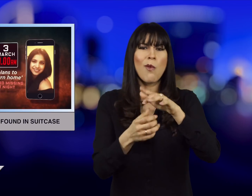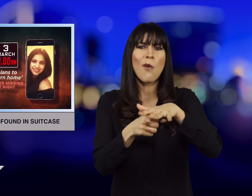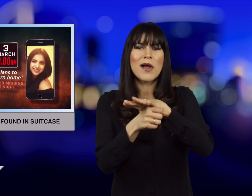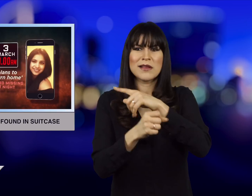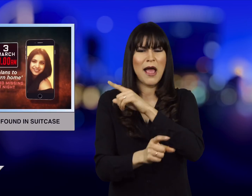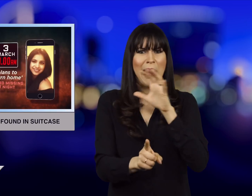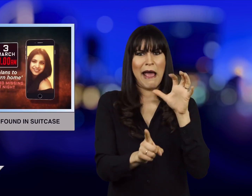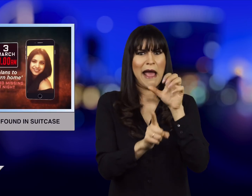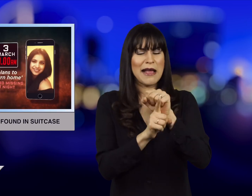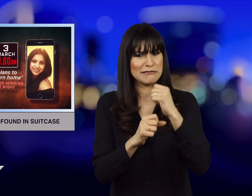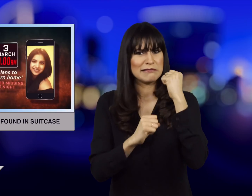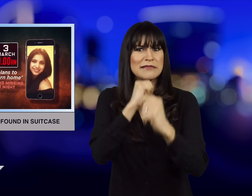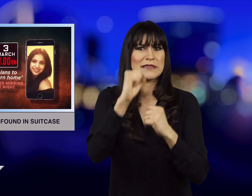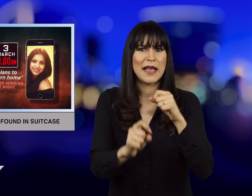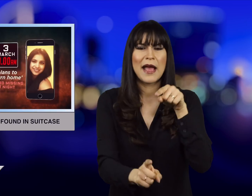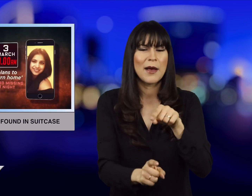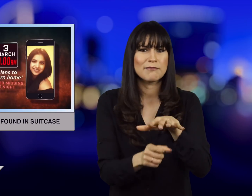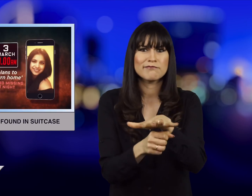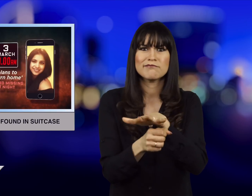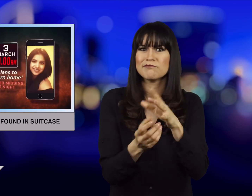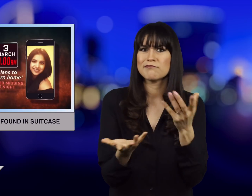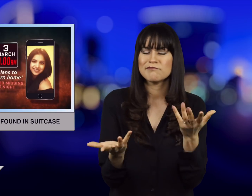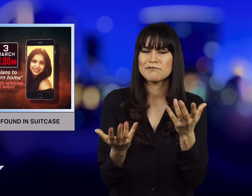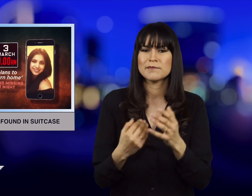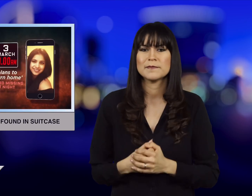exactly she was attacked.